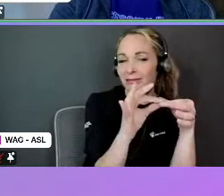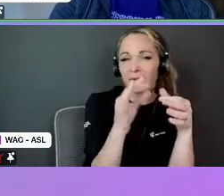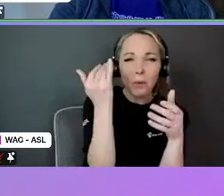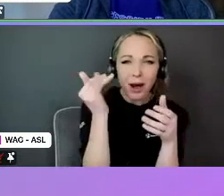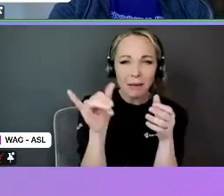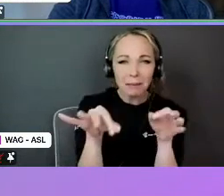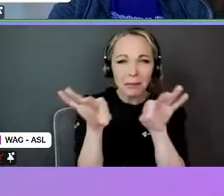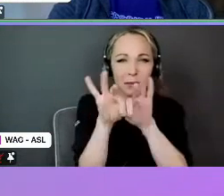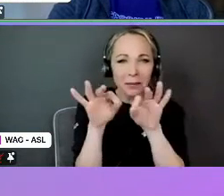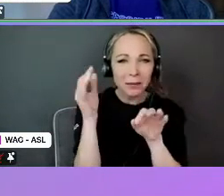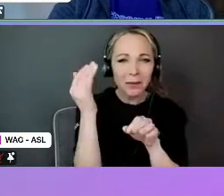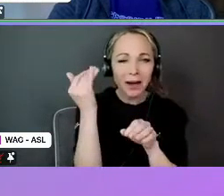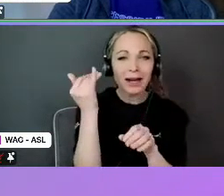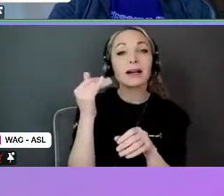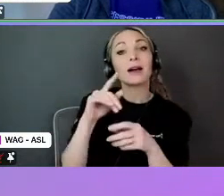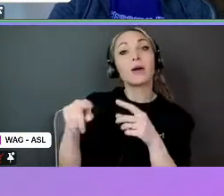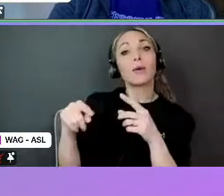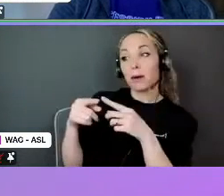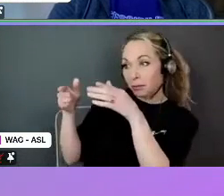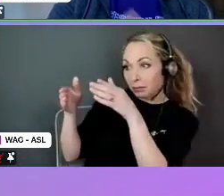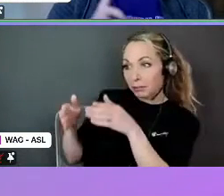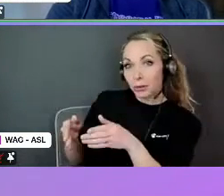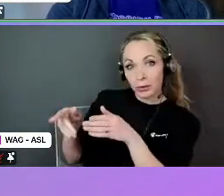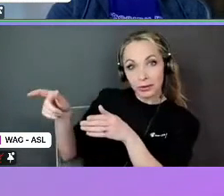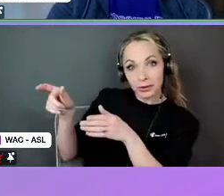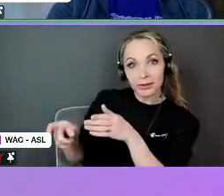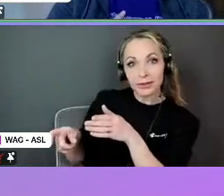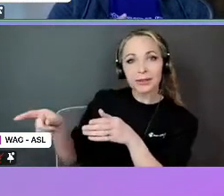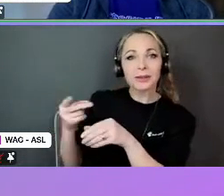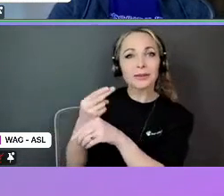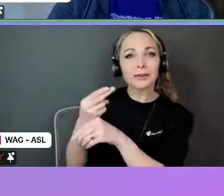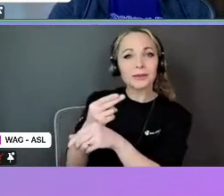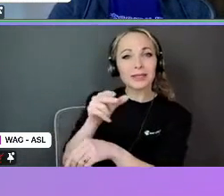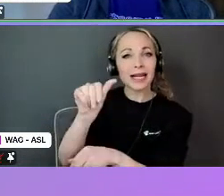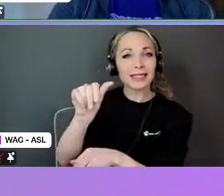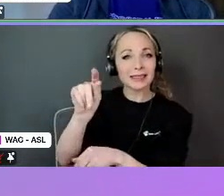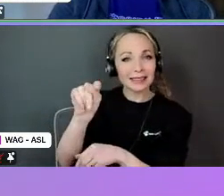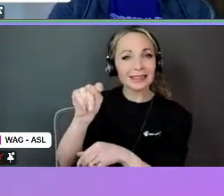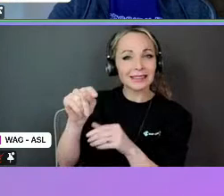form. And why significant is this Quebec well what